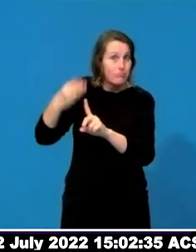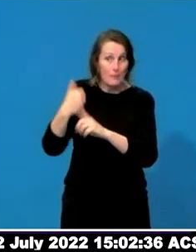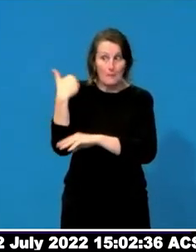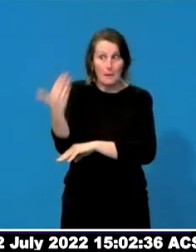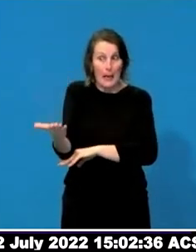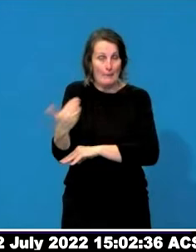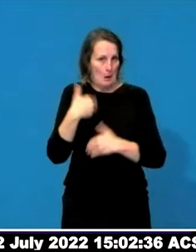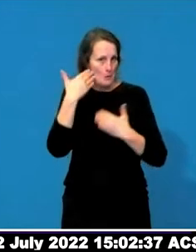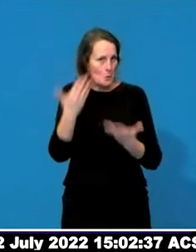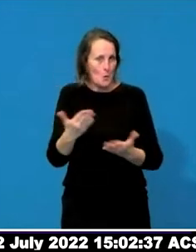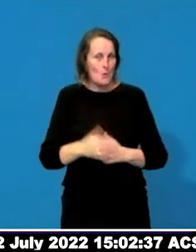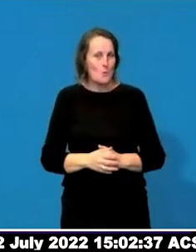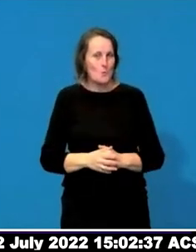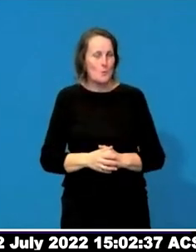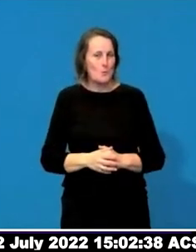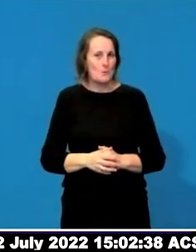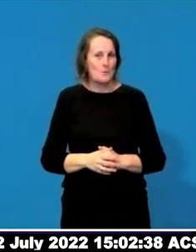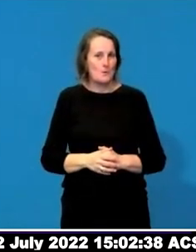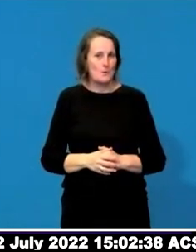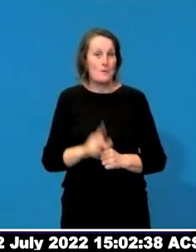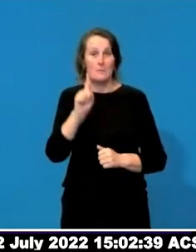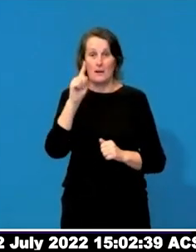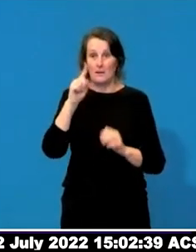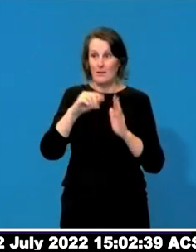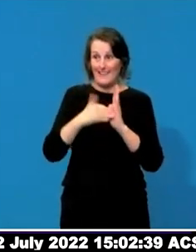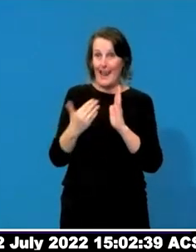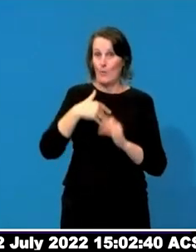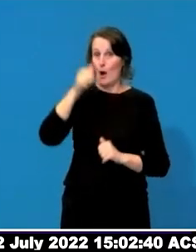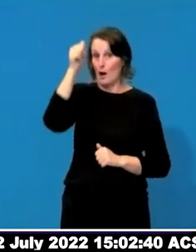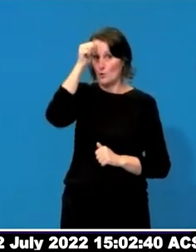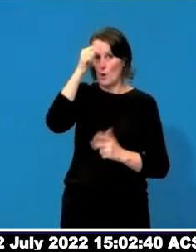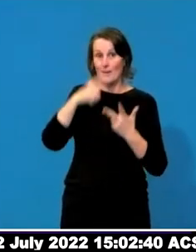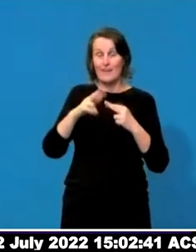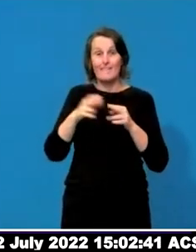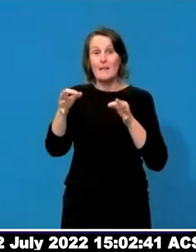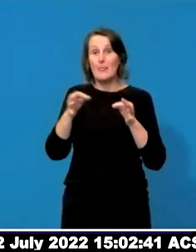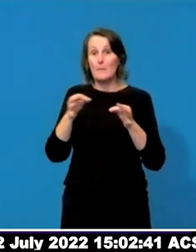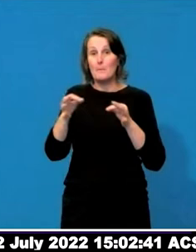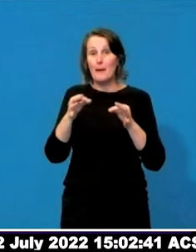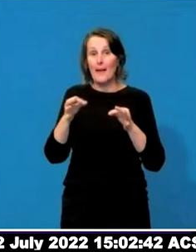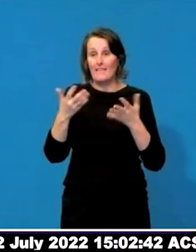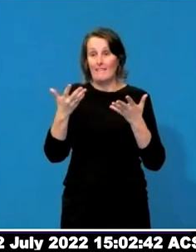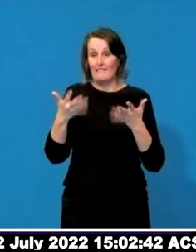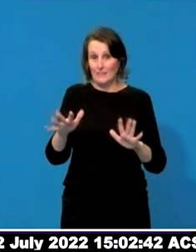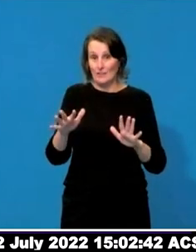I know that now if a plan ends, you have three months to claim from the old plan.